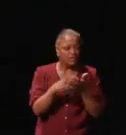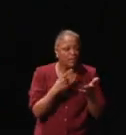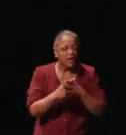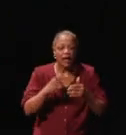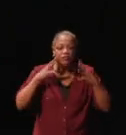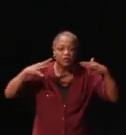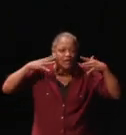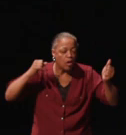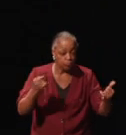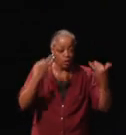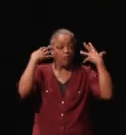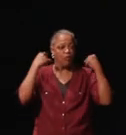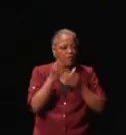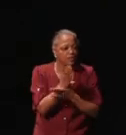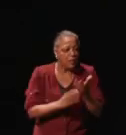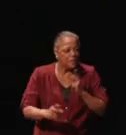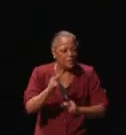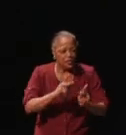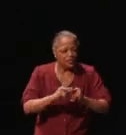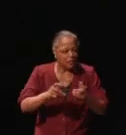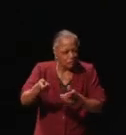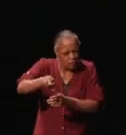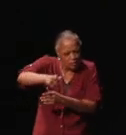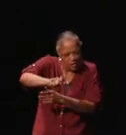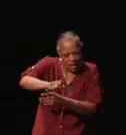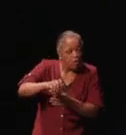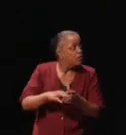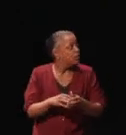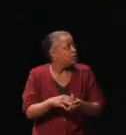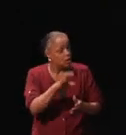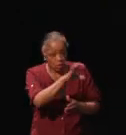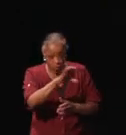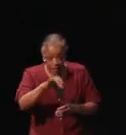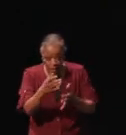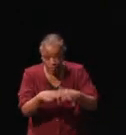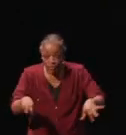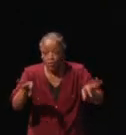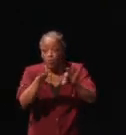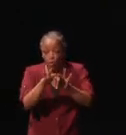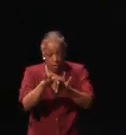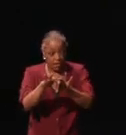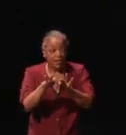Close captions, that's important. Color coded shuttle, which is important.